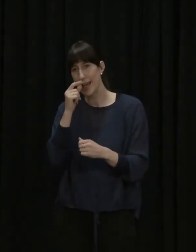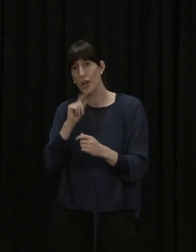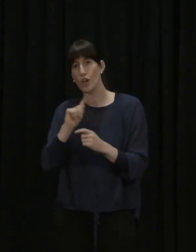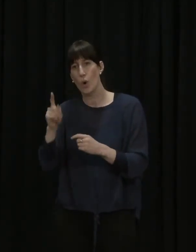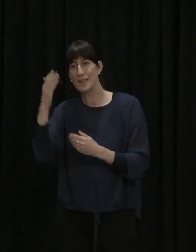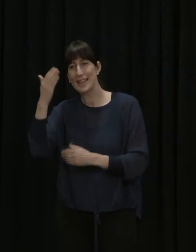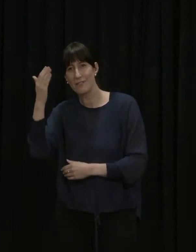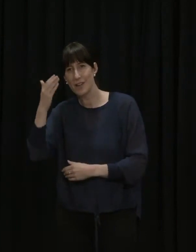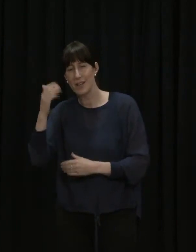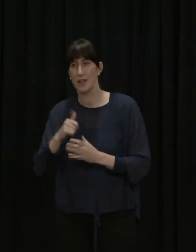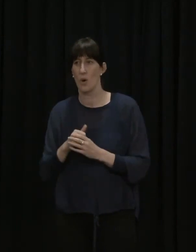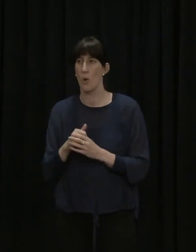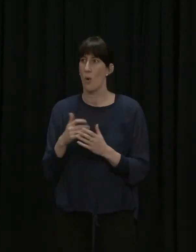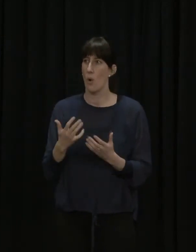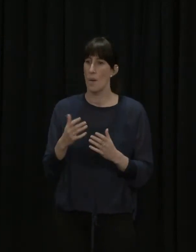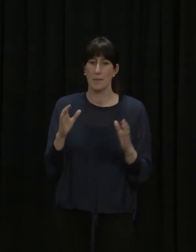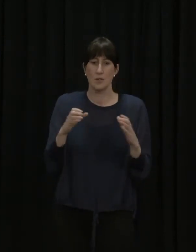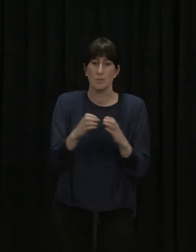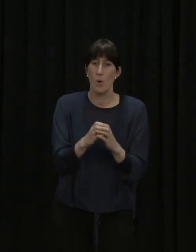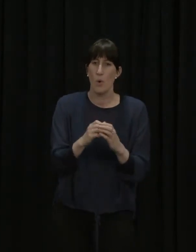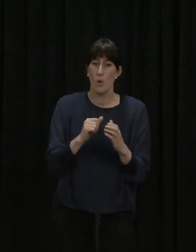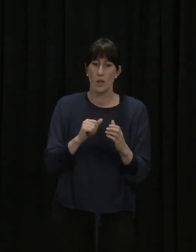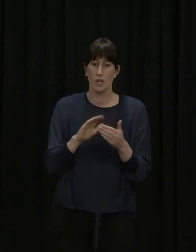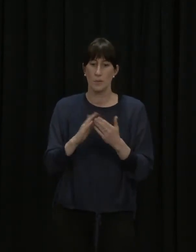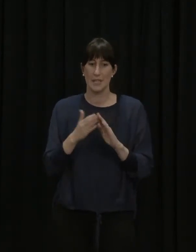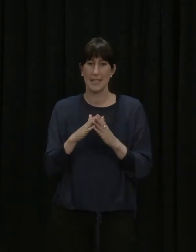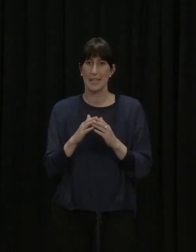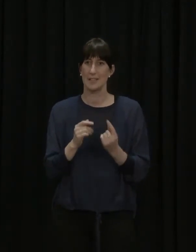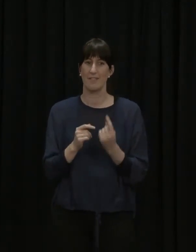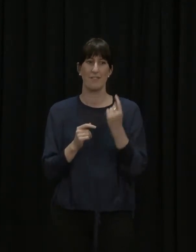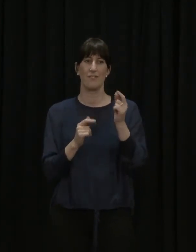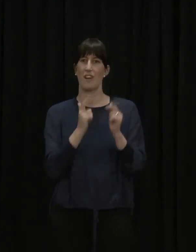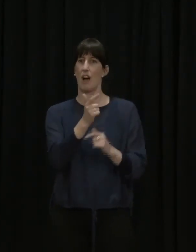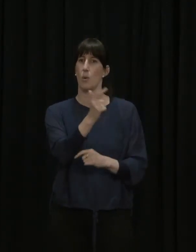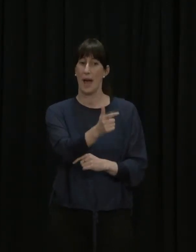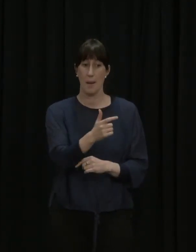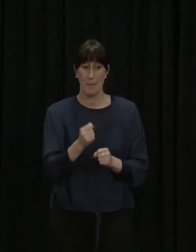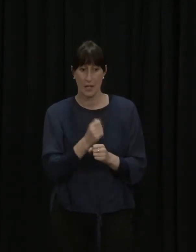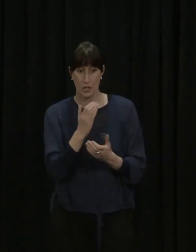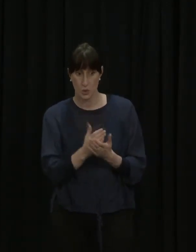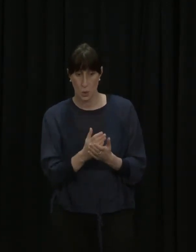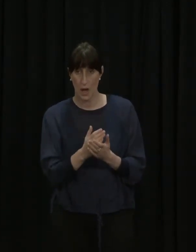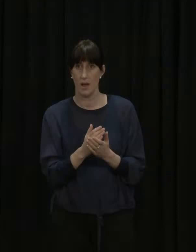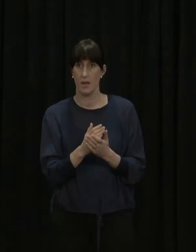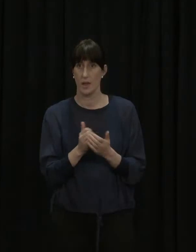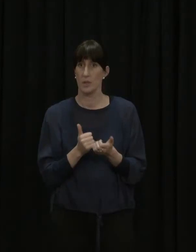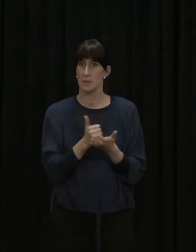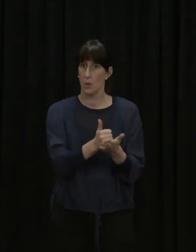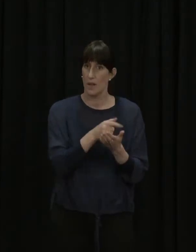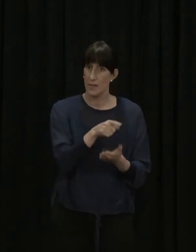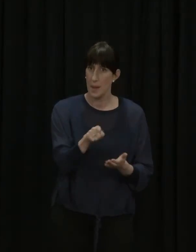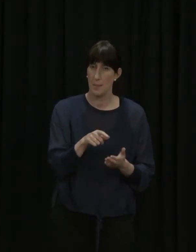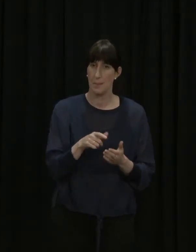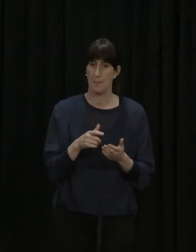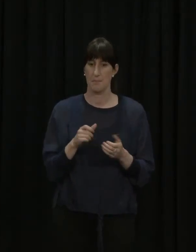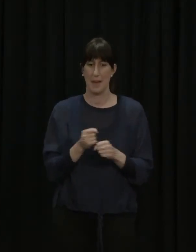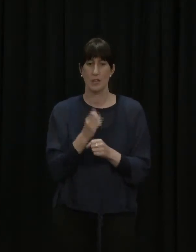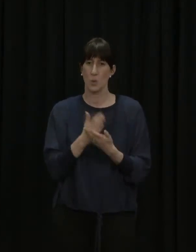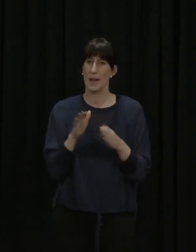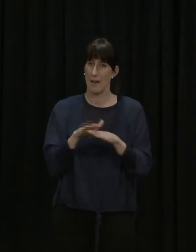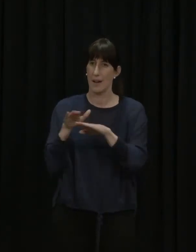those communities with a